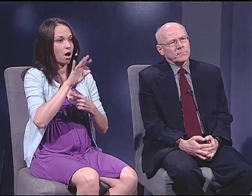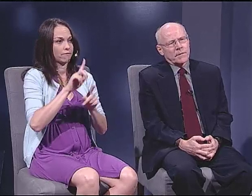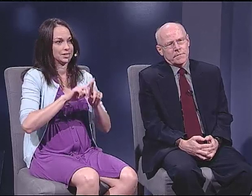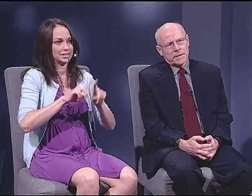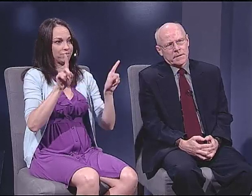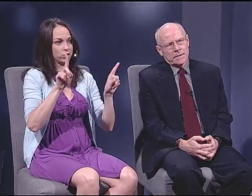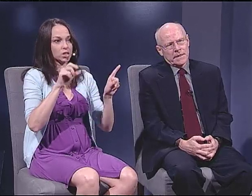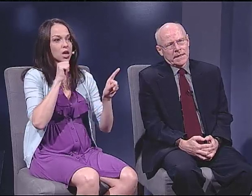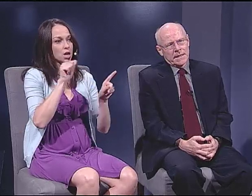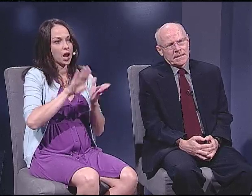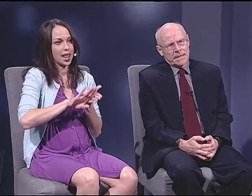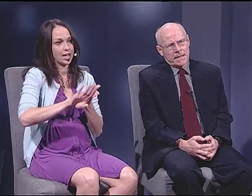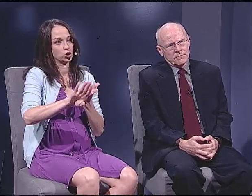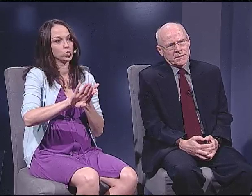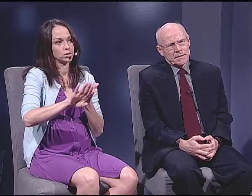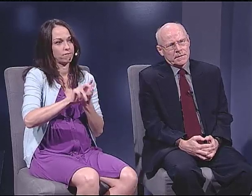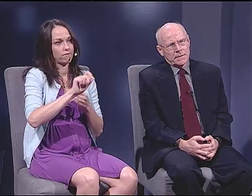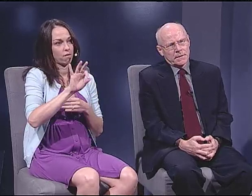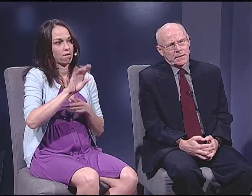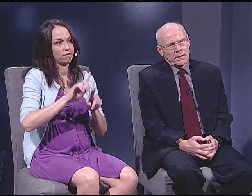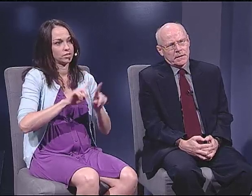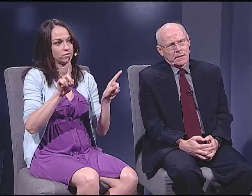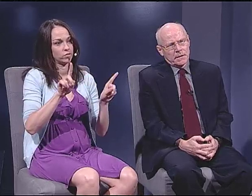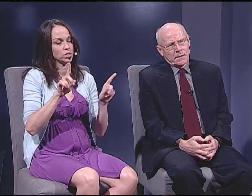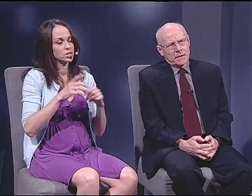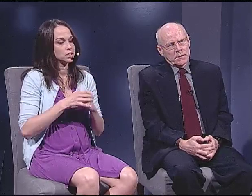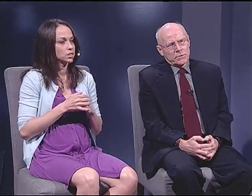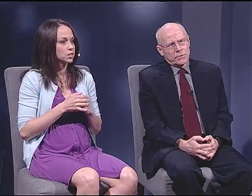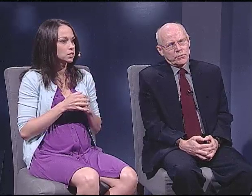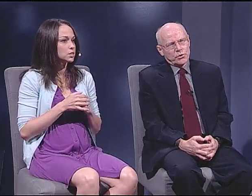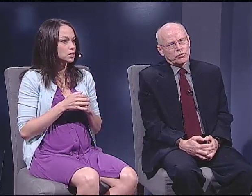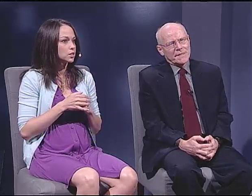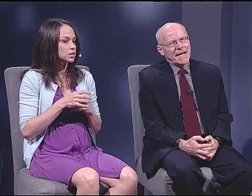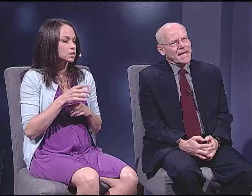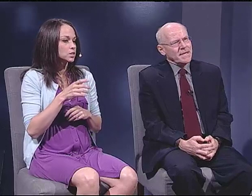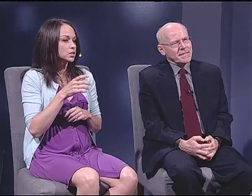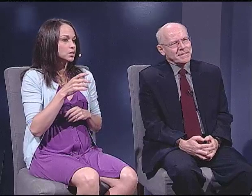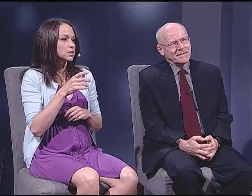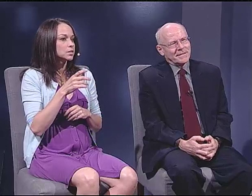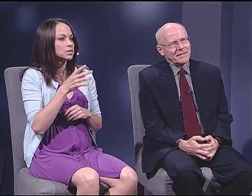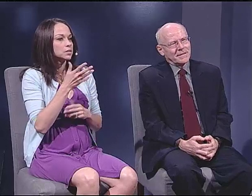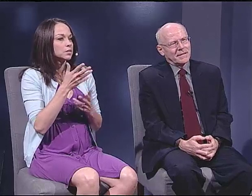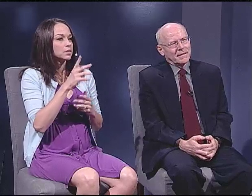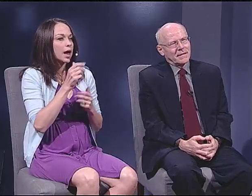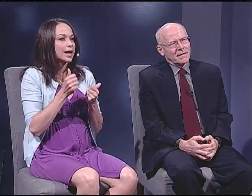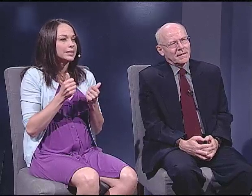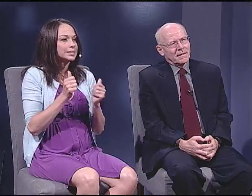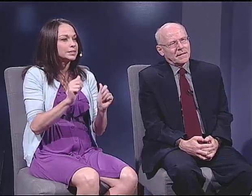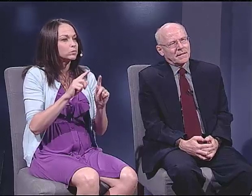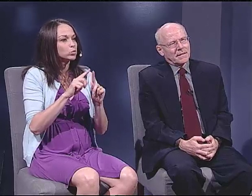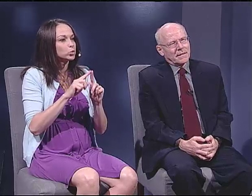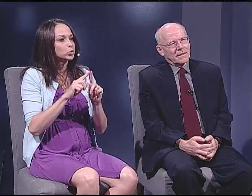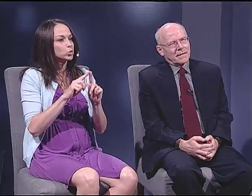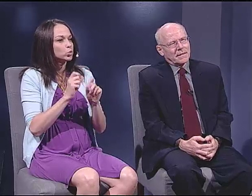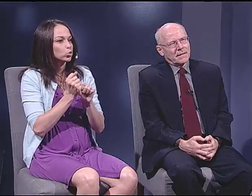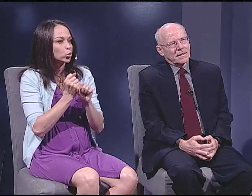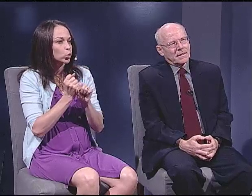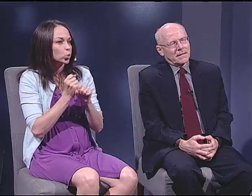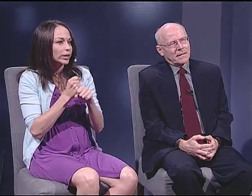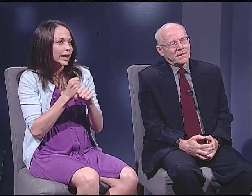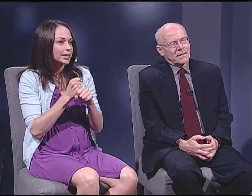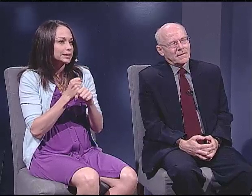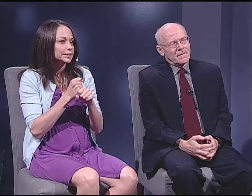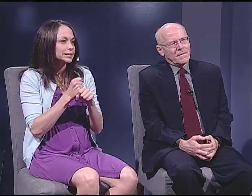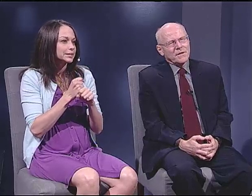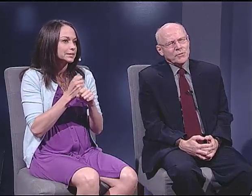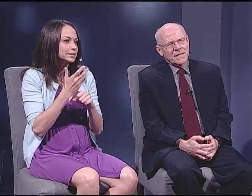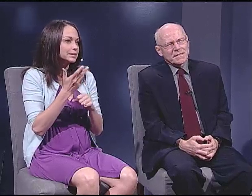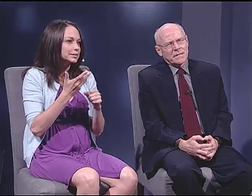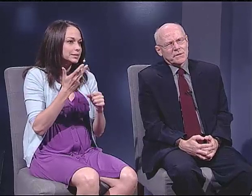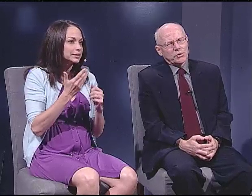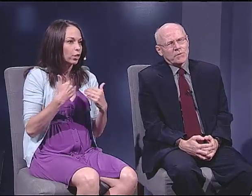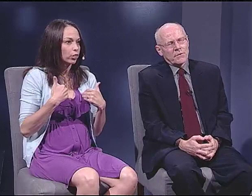rather than an attempt to create the human as such rather